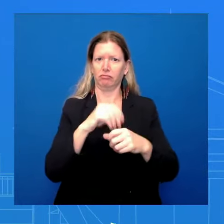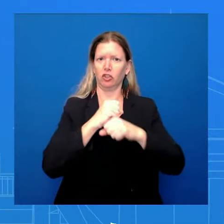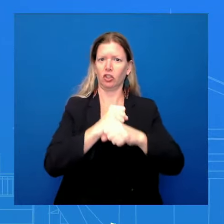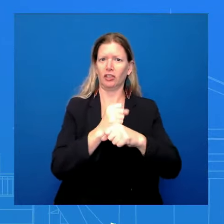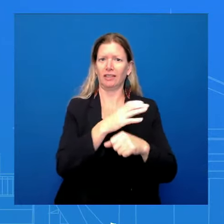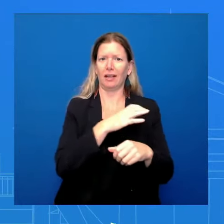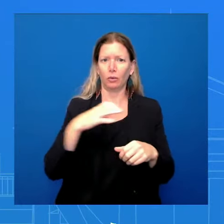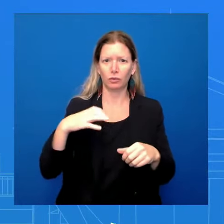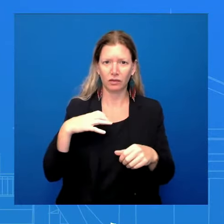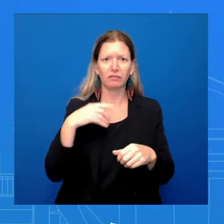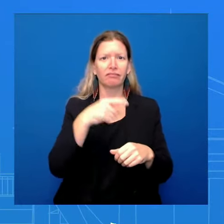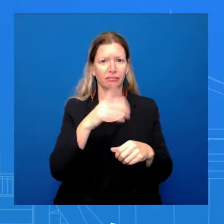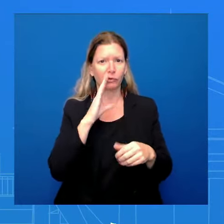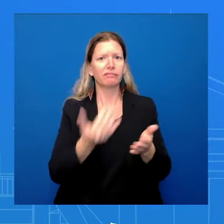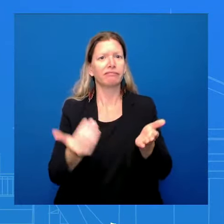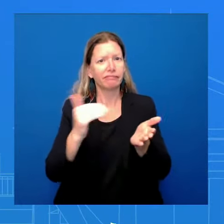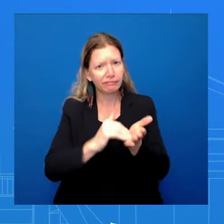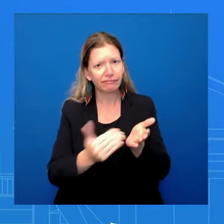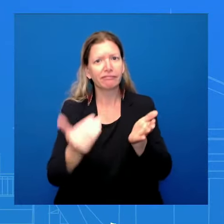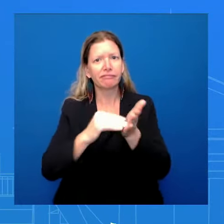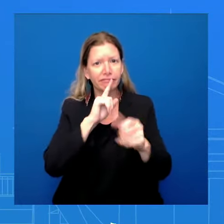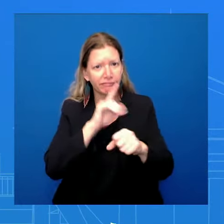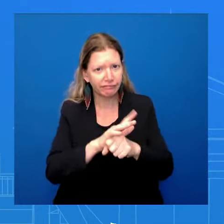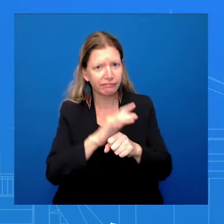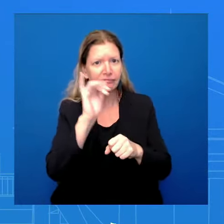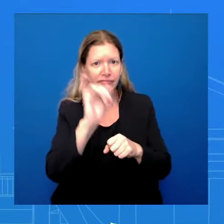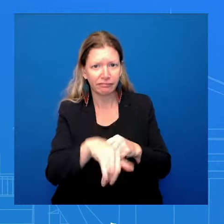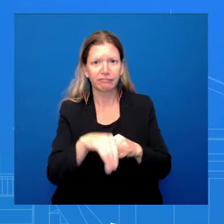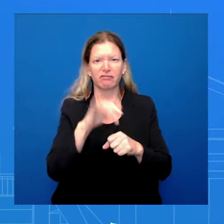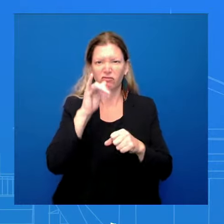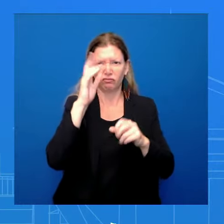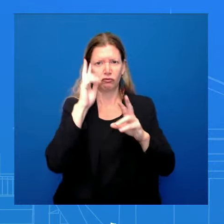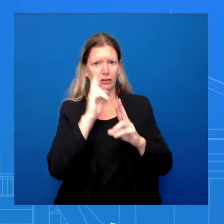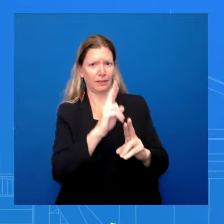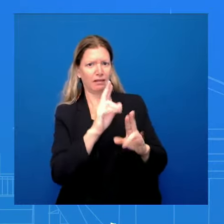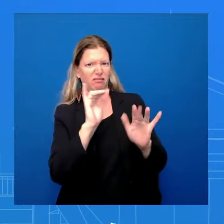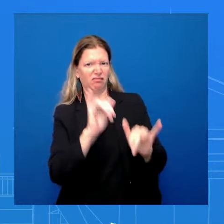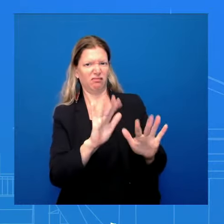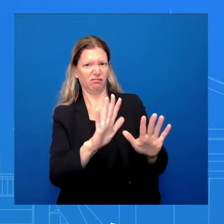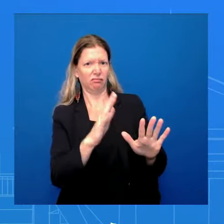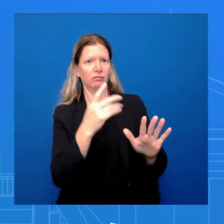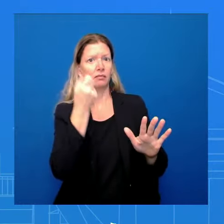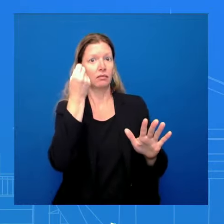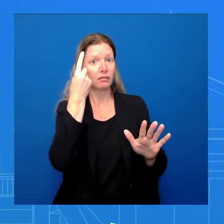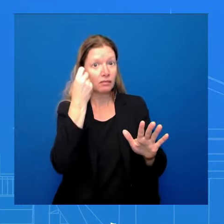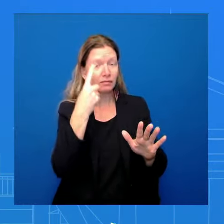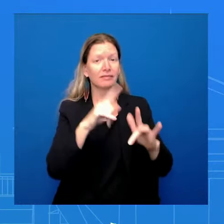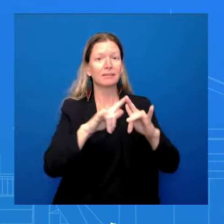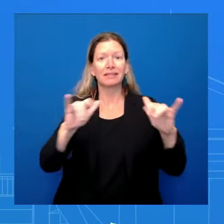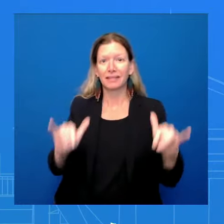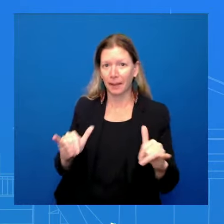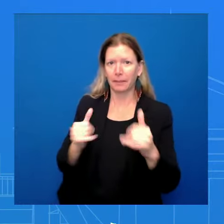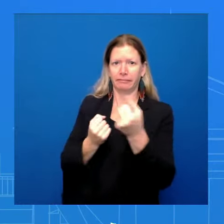on the one hand, we continue to support Ukraine full-throatedly and, on the other hand, we also make sure we're addressing the needs